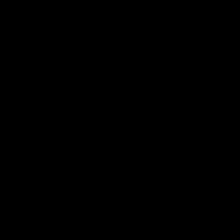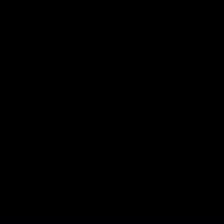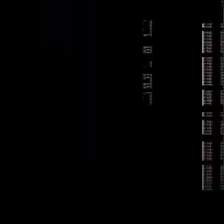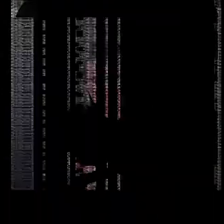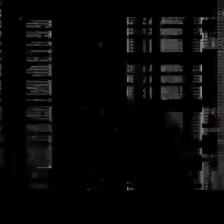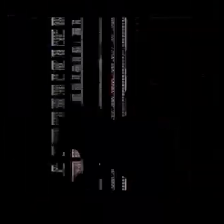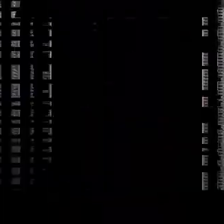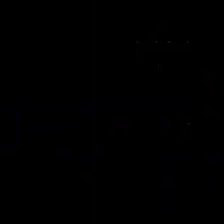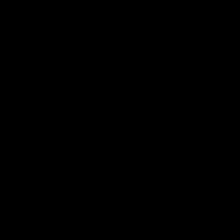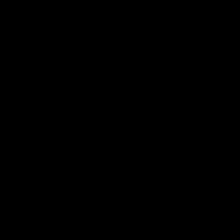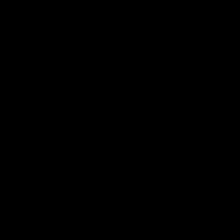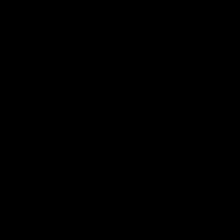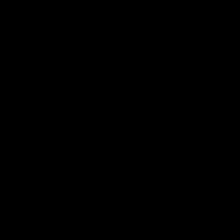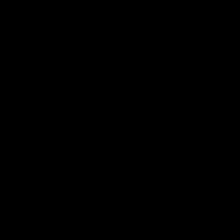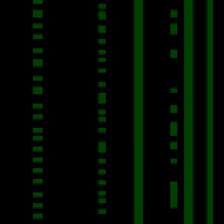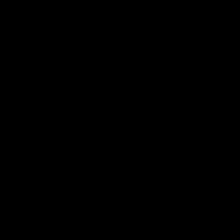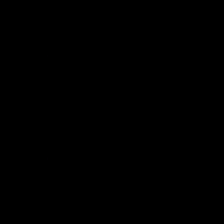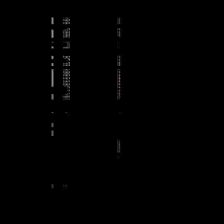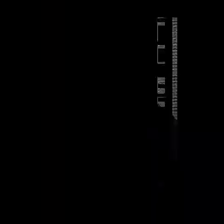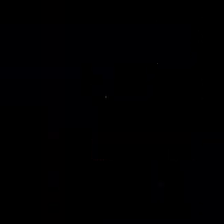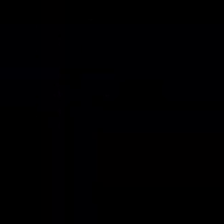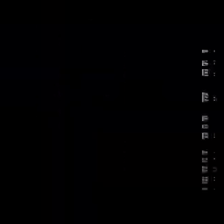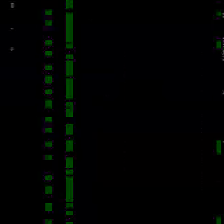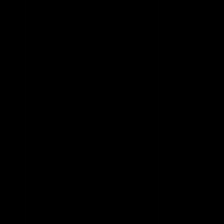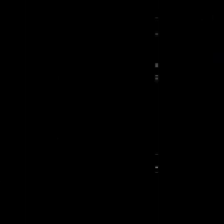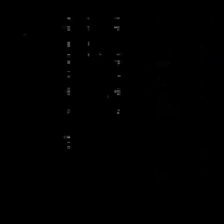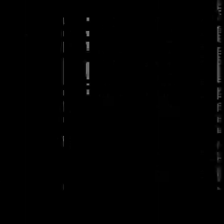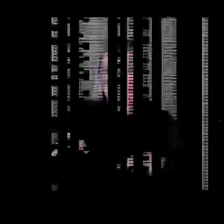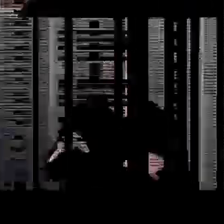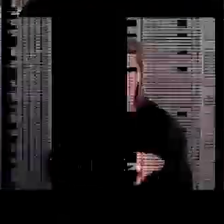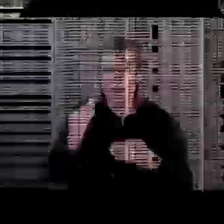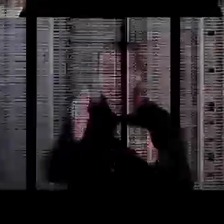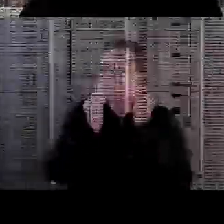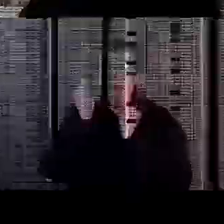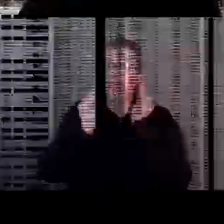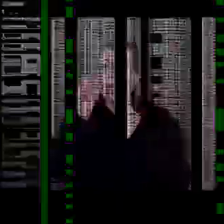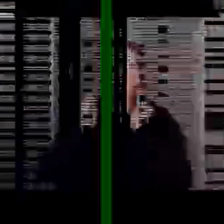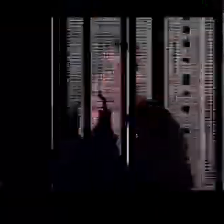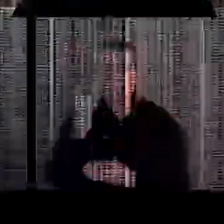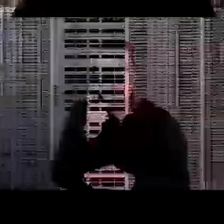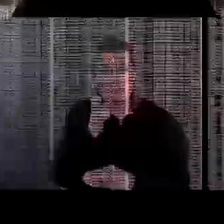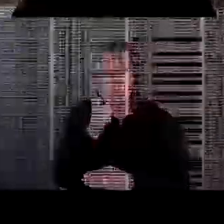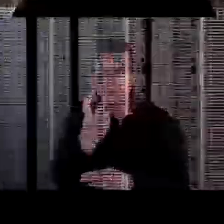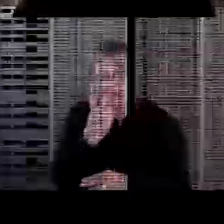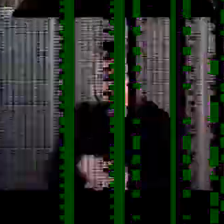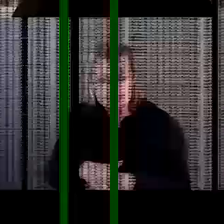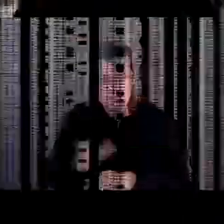about how do we describe make up someone who is blind? Christie major told me about going